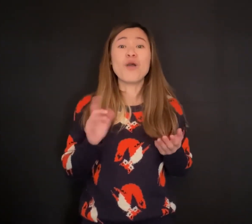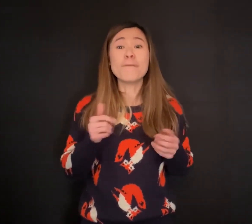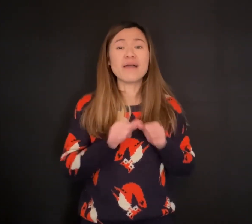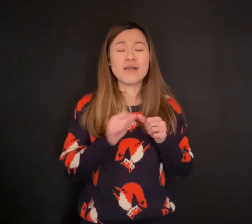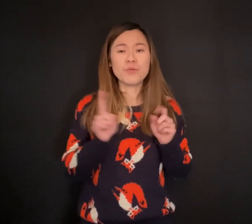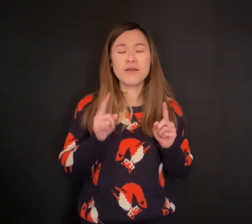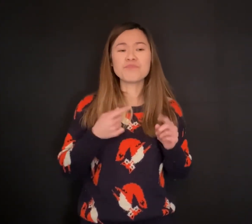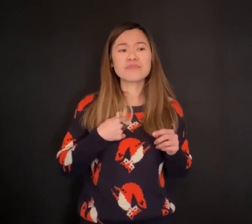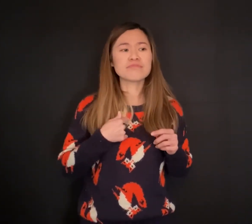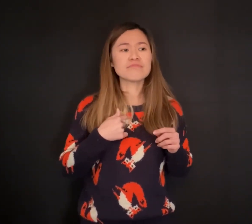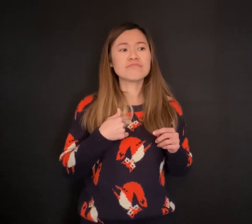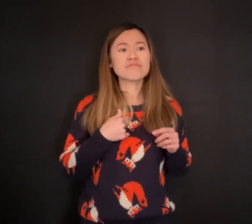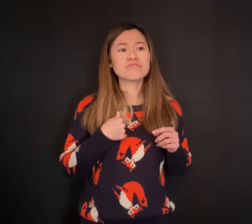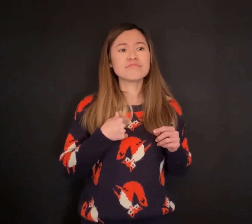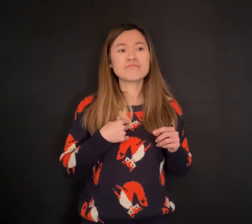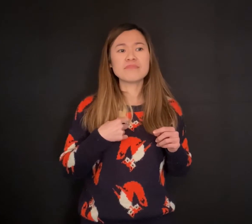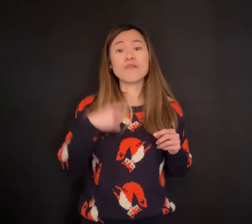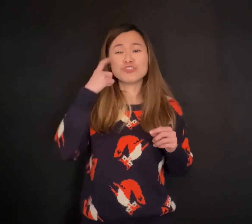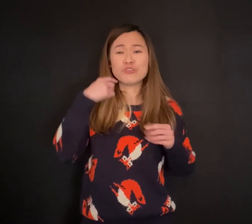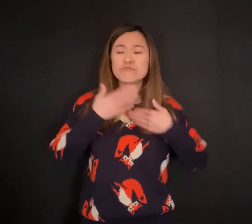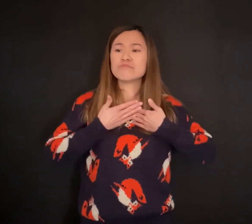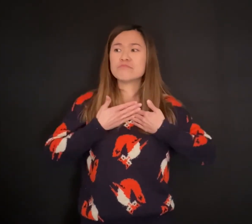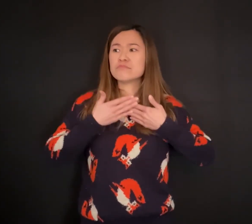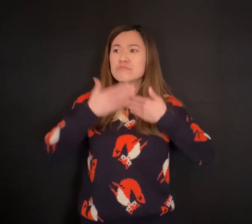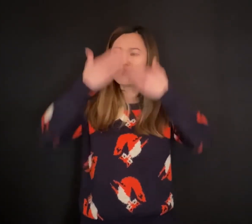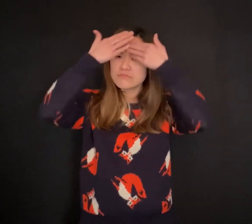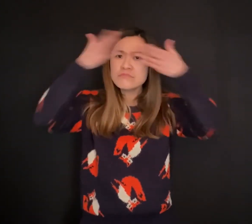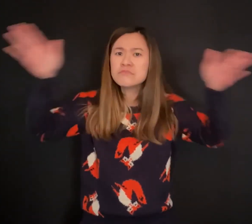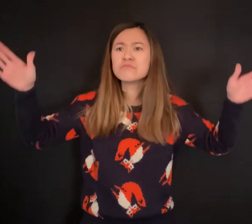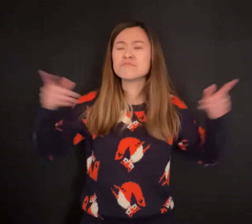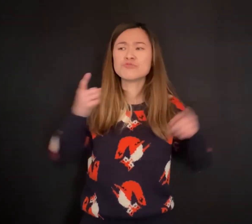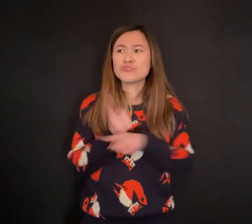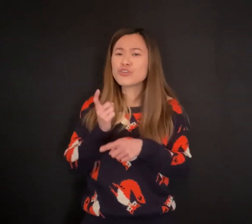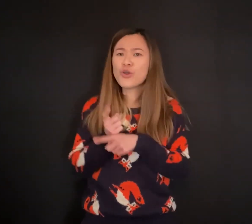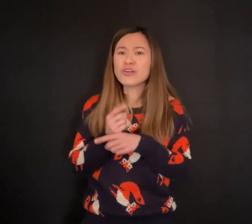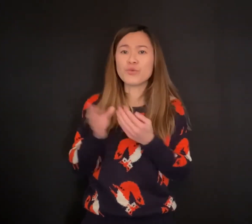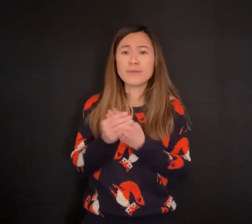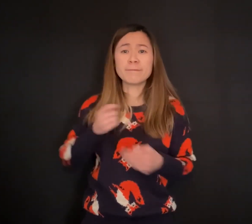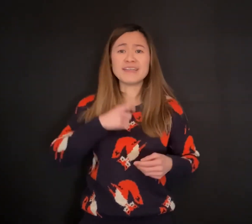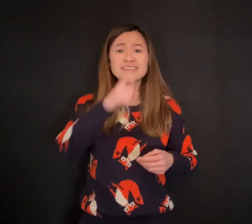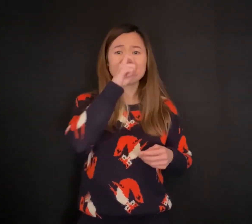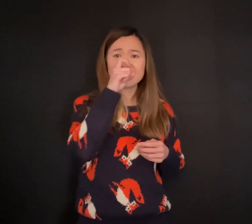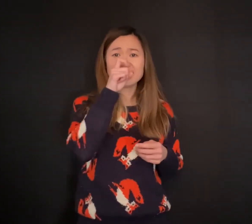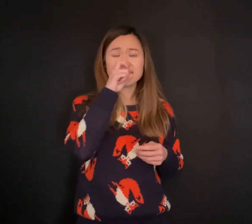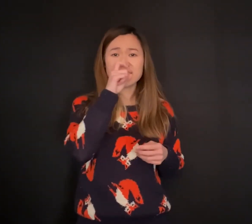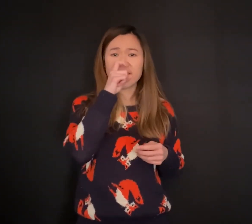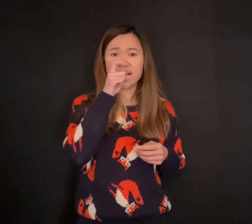Its better that I'm trying to be open minded and chatting with my sister.